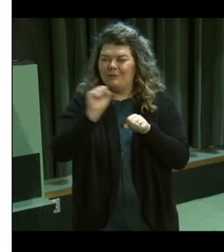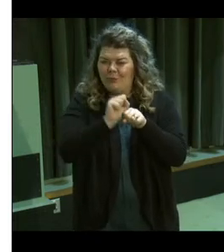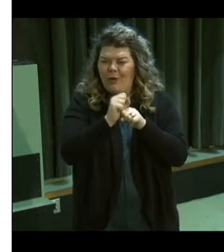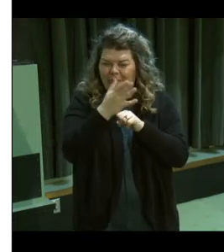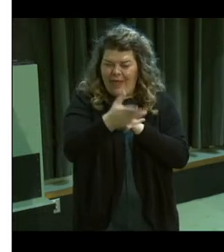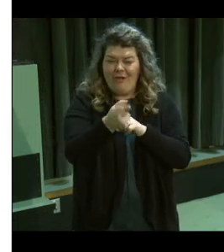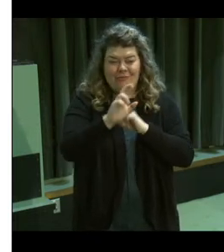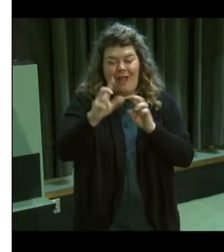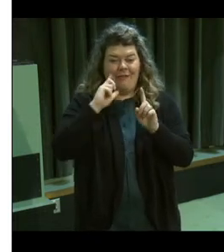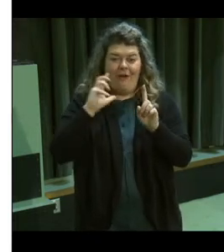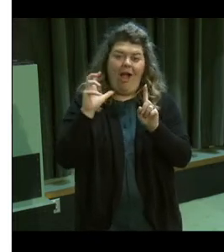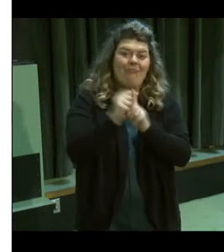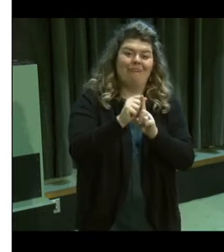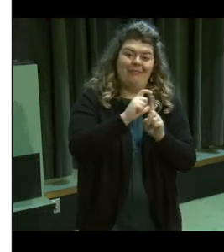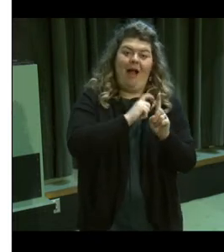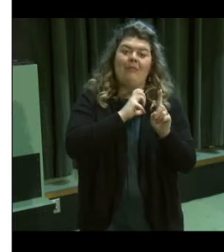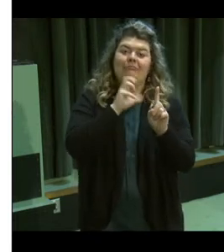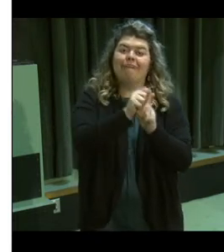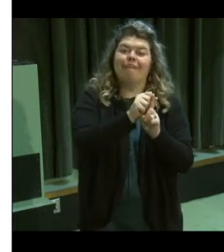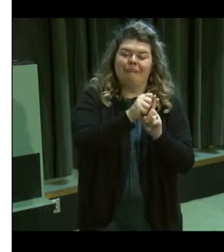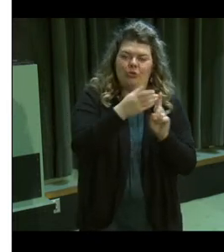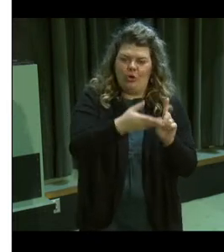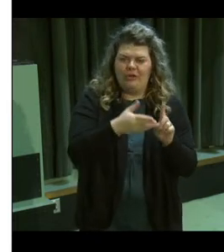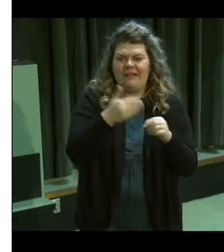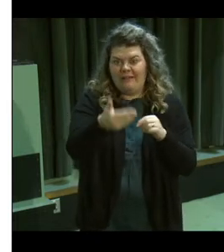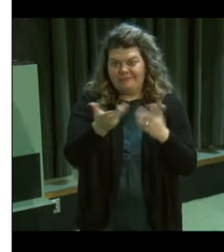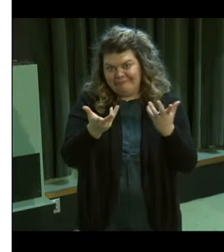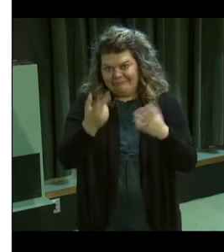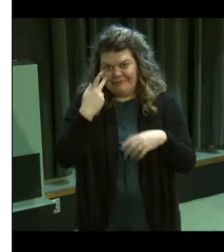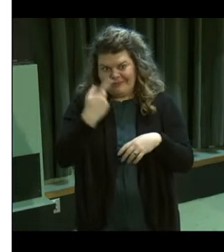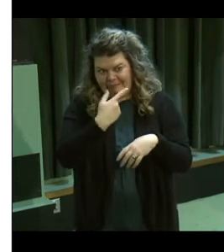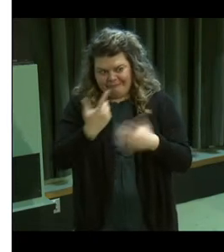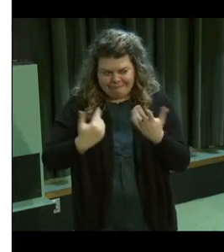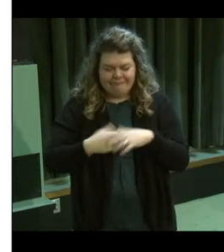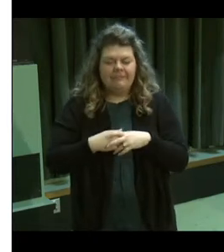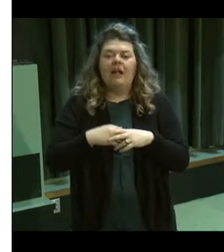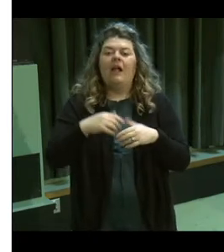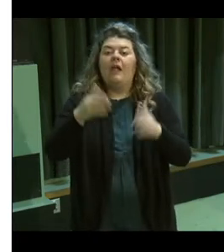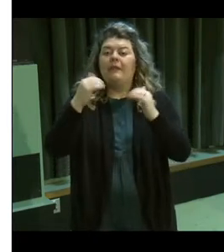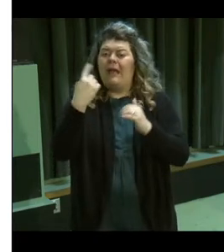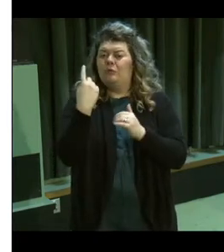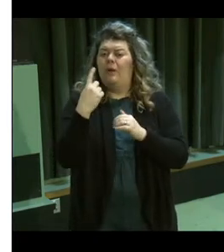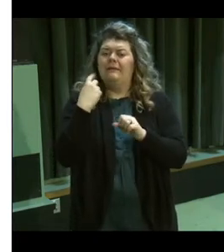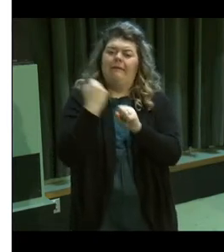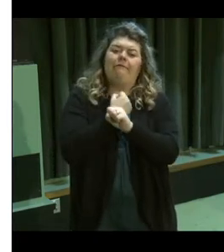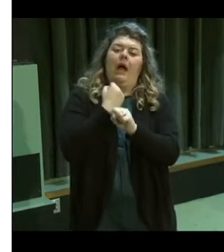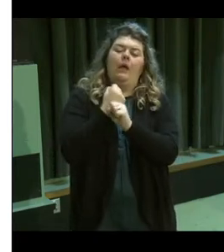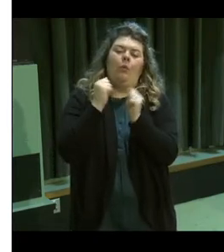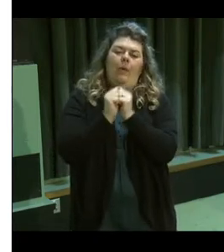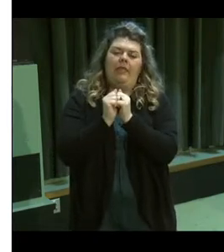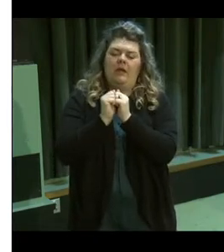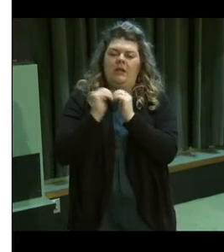Huerta there also about to get